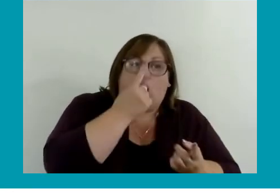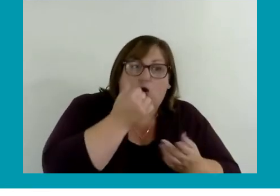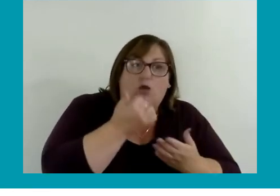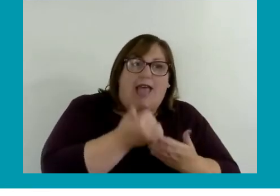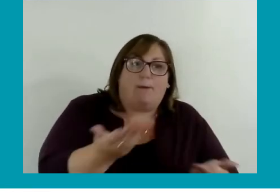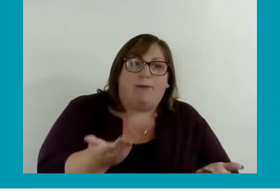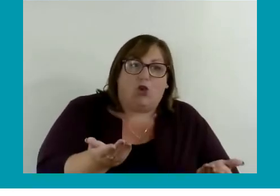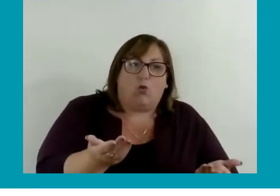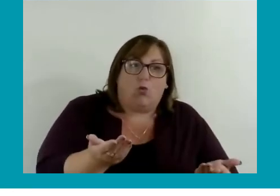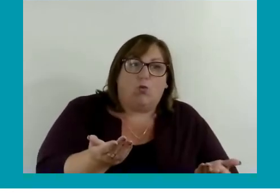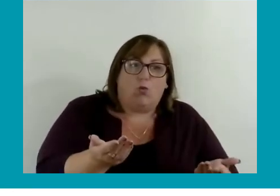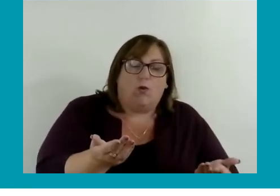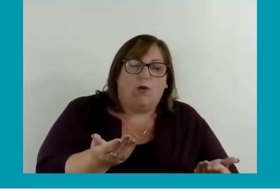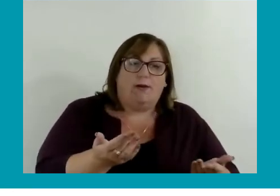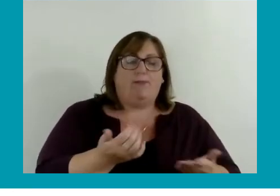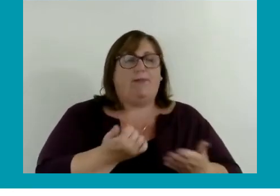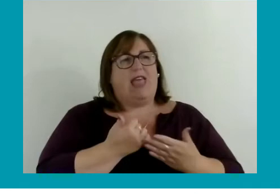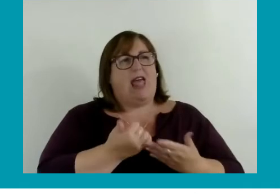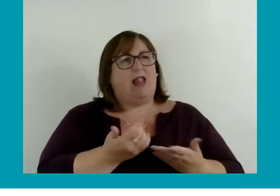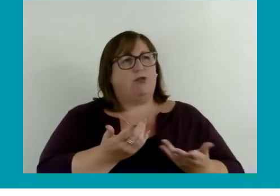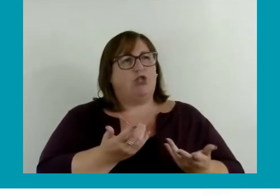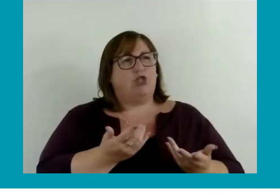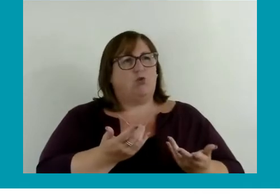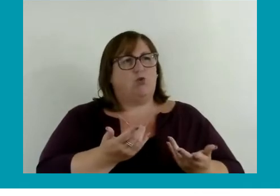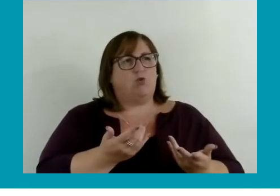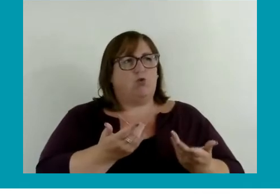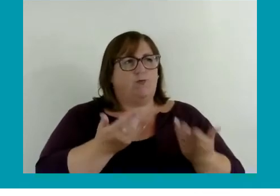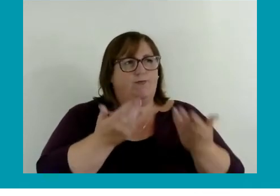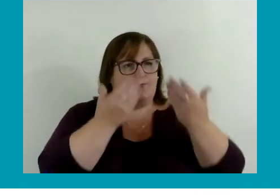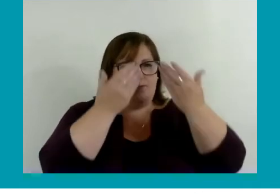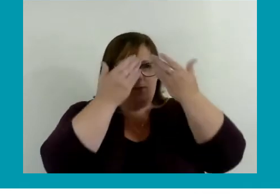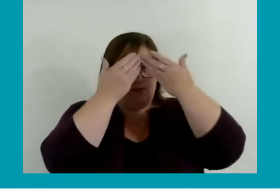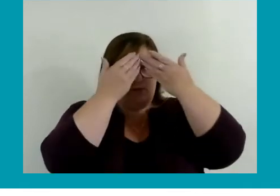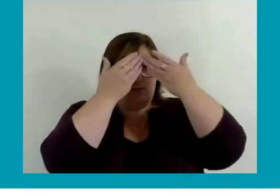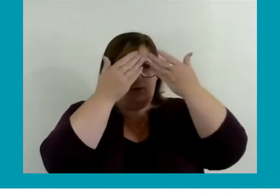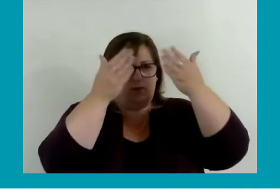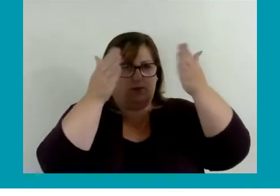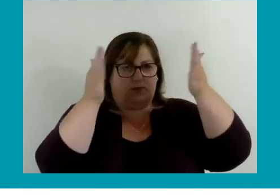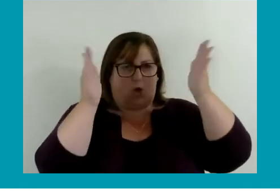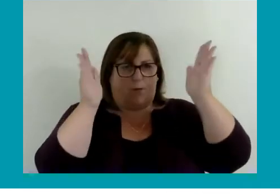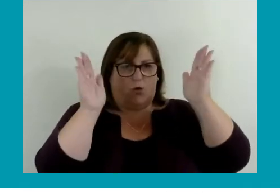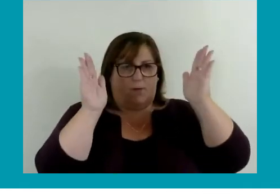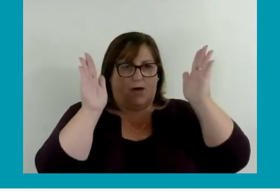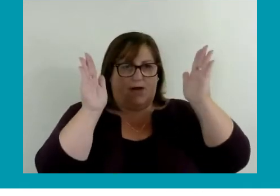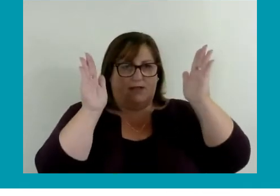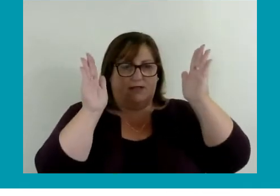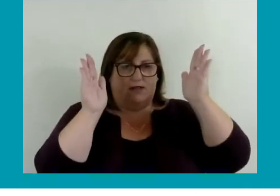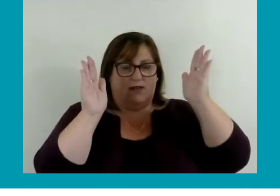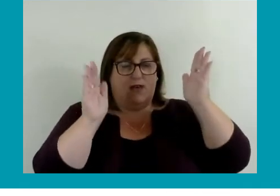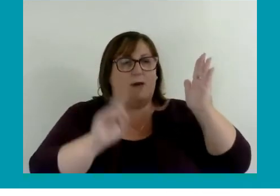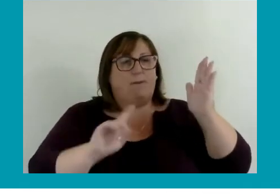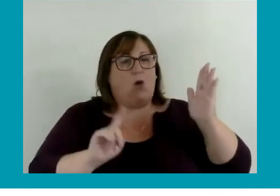and it helps you kind of open your mind to what could be asked for and the biggest thing that